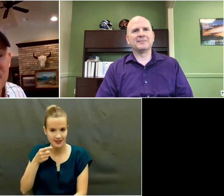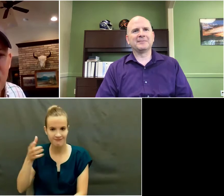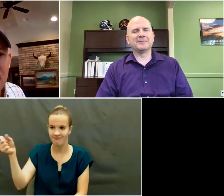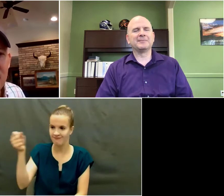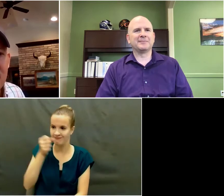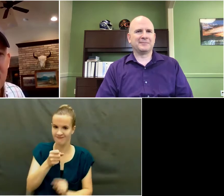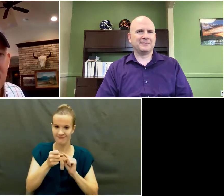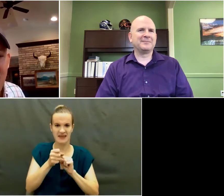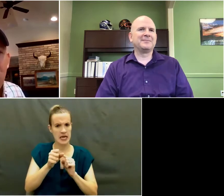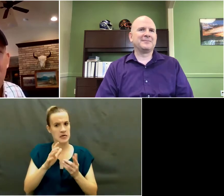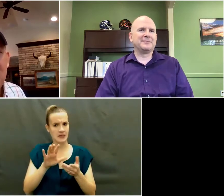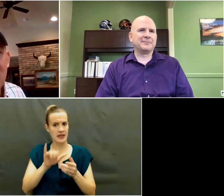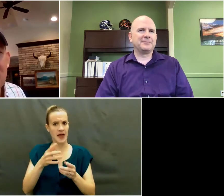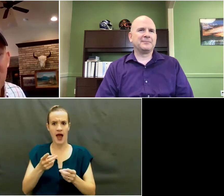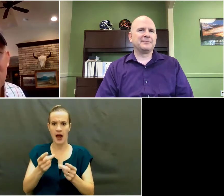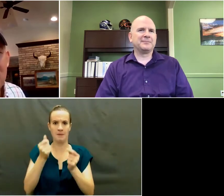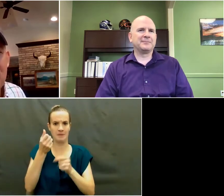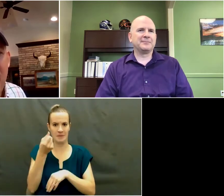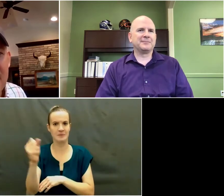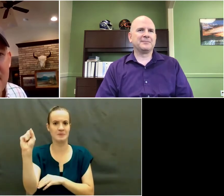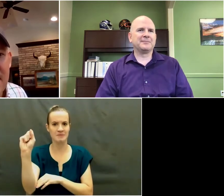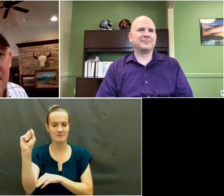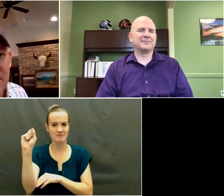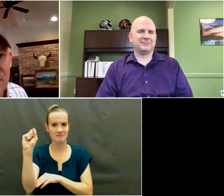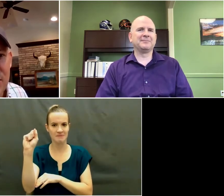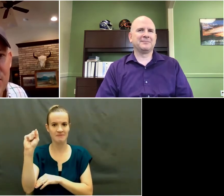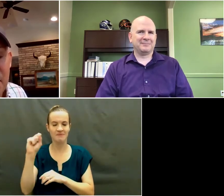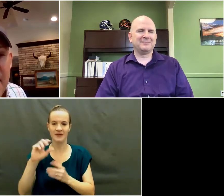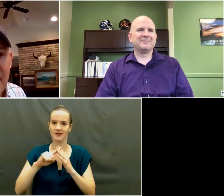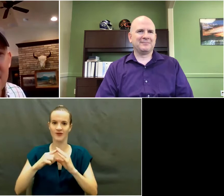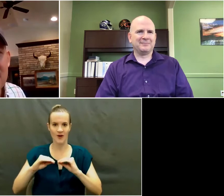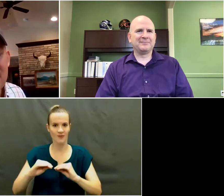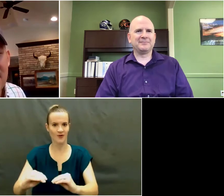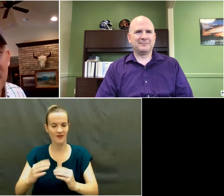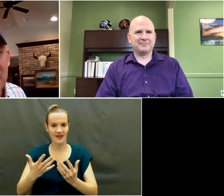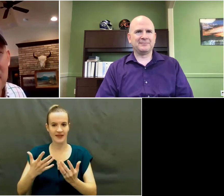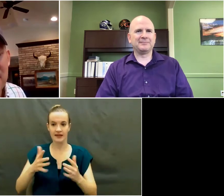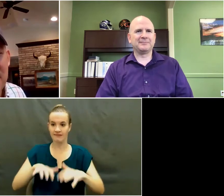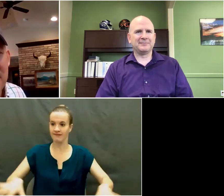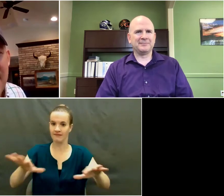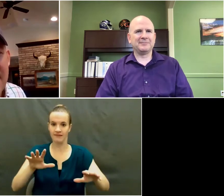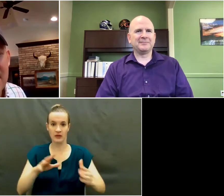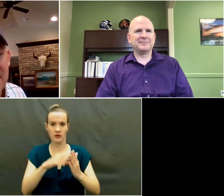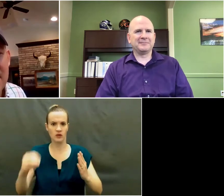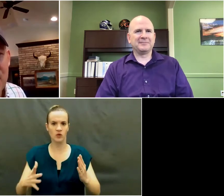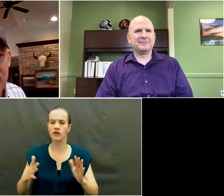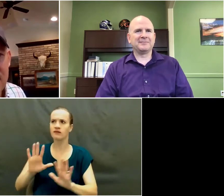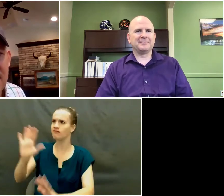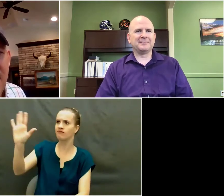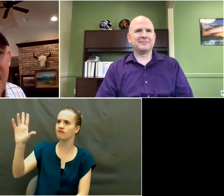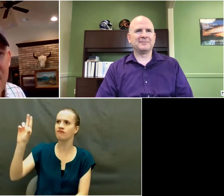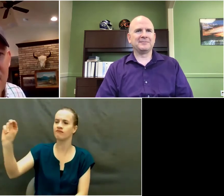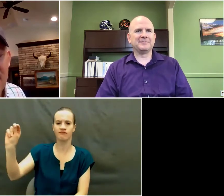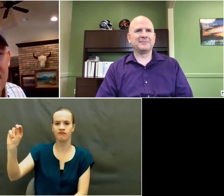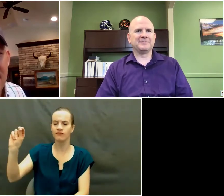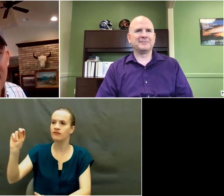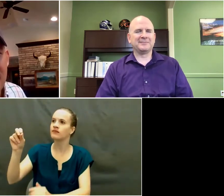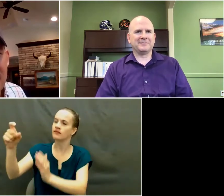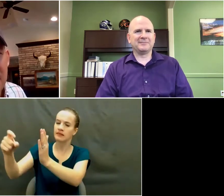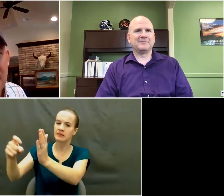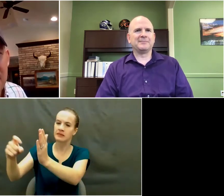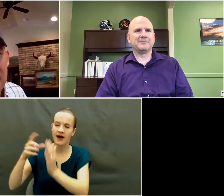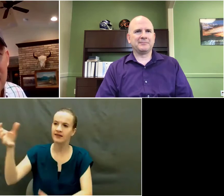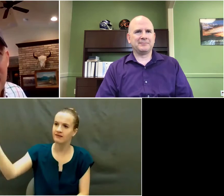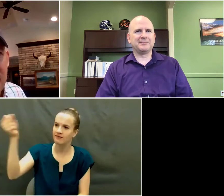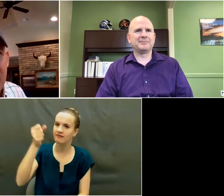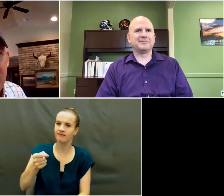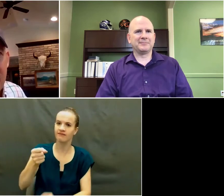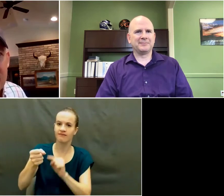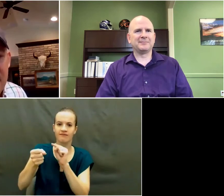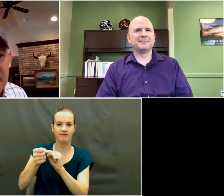somewhat of a, an uprising of the student body to demand that the university hire a Deaf